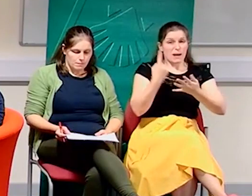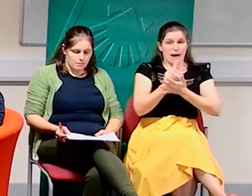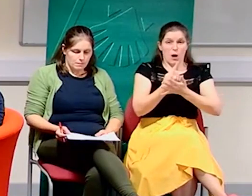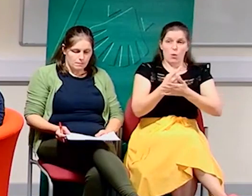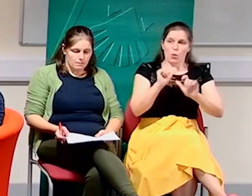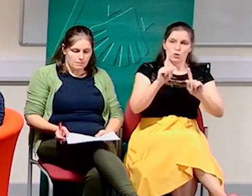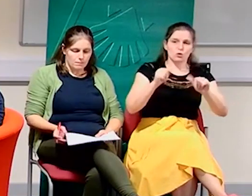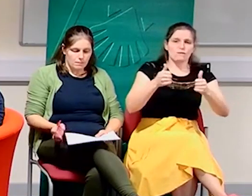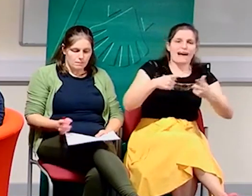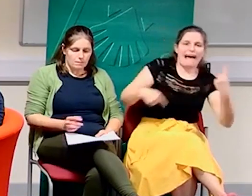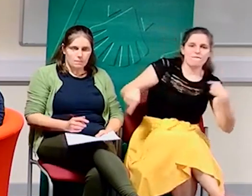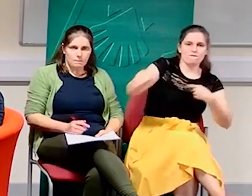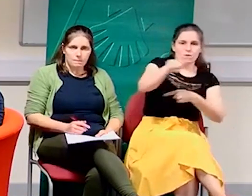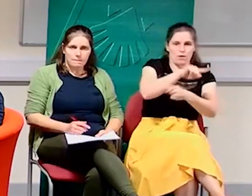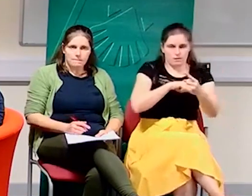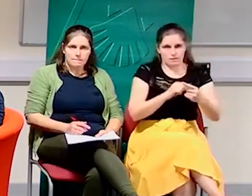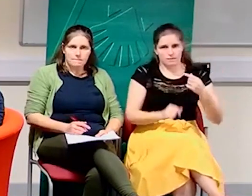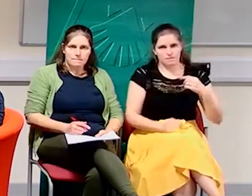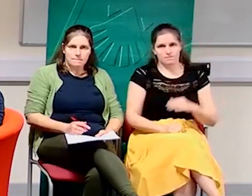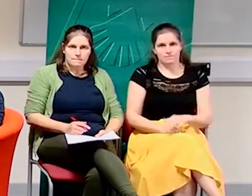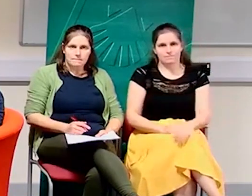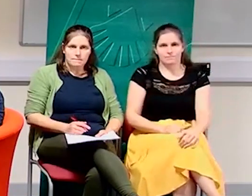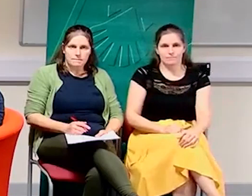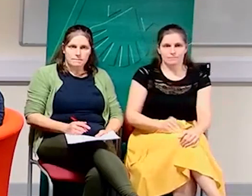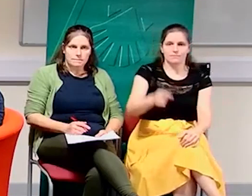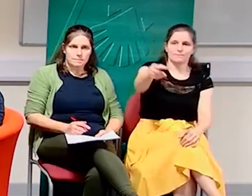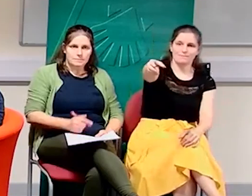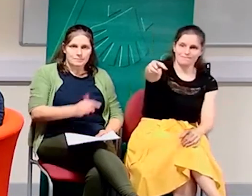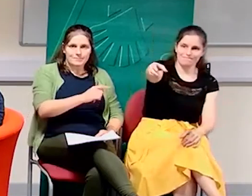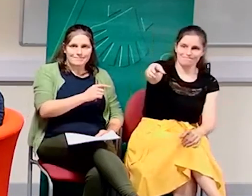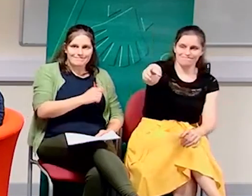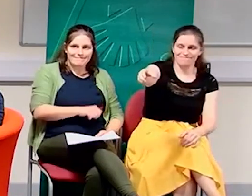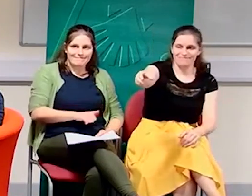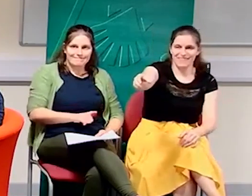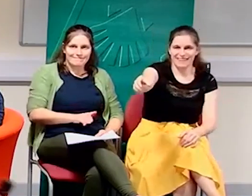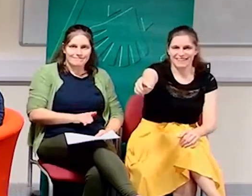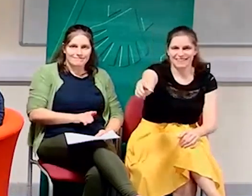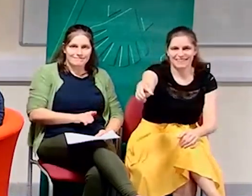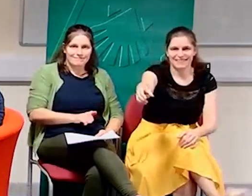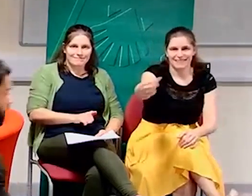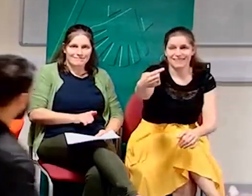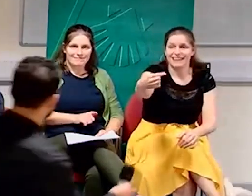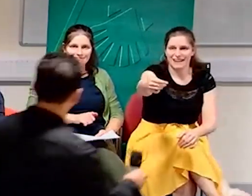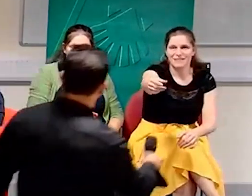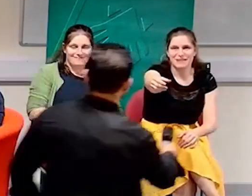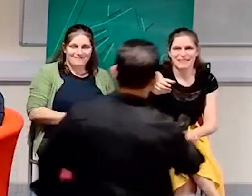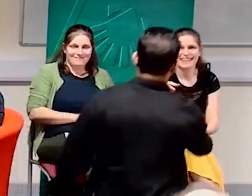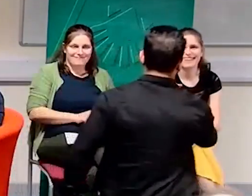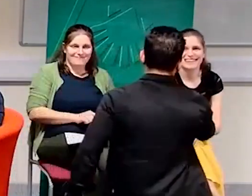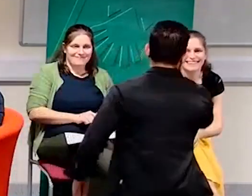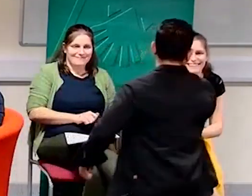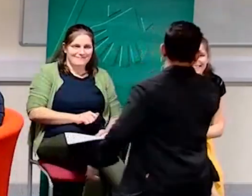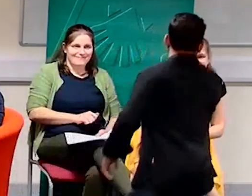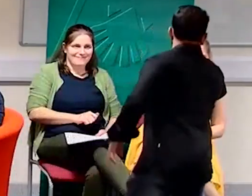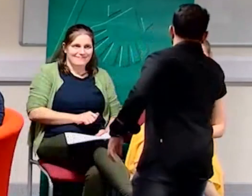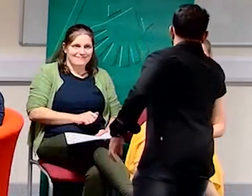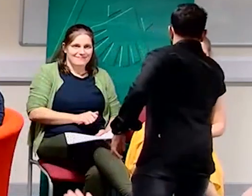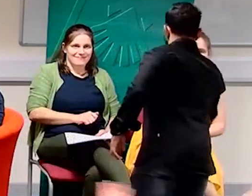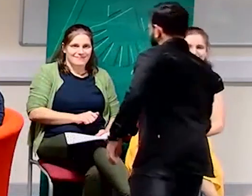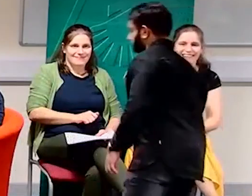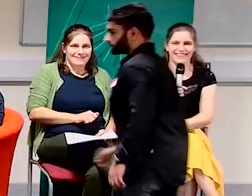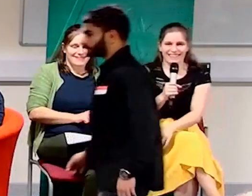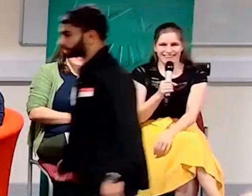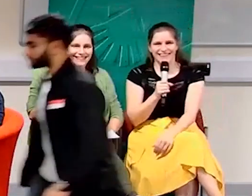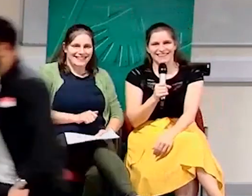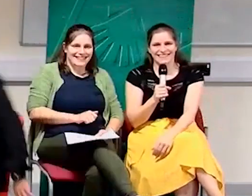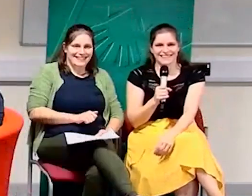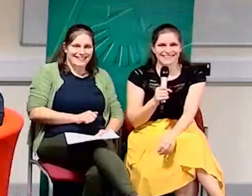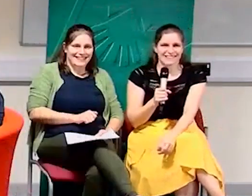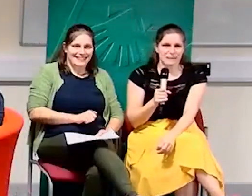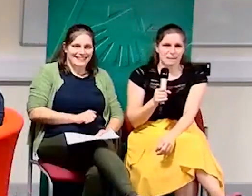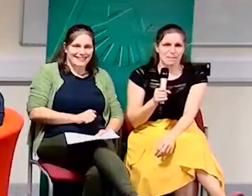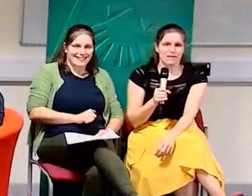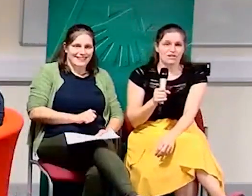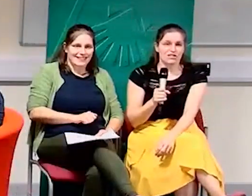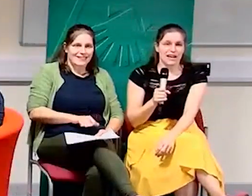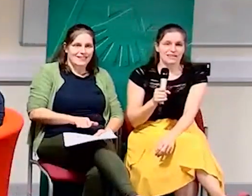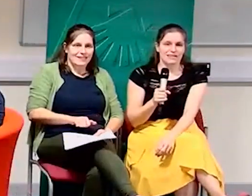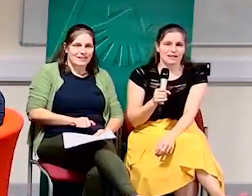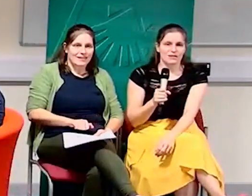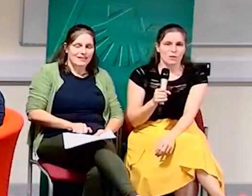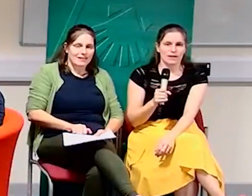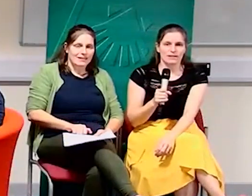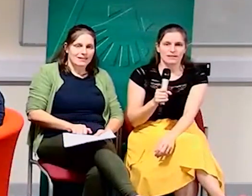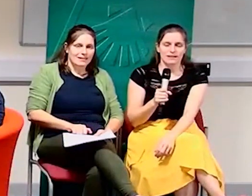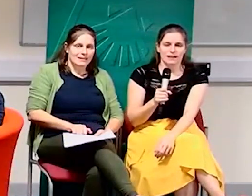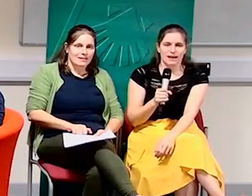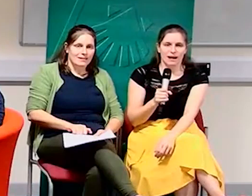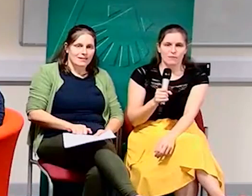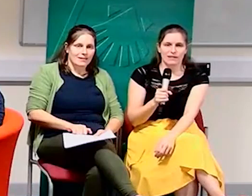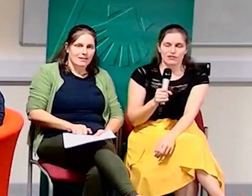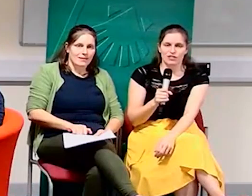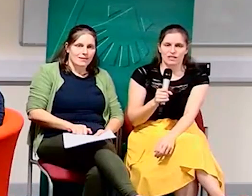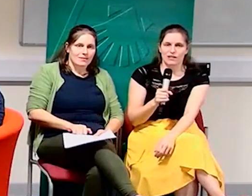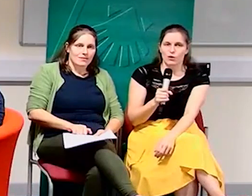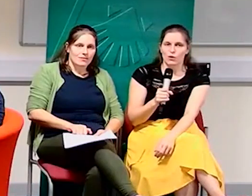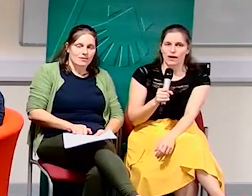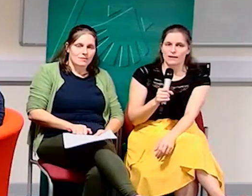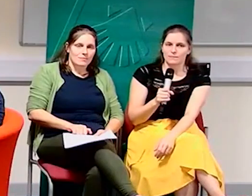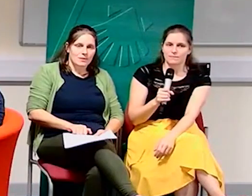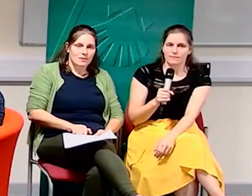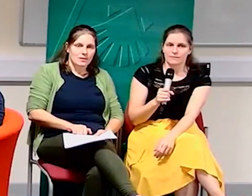you thank you thank you just to add to those comments I'm really interested in your um